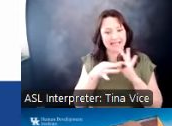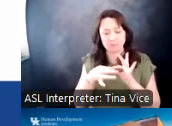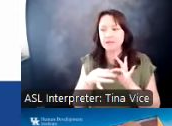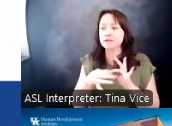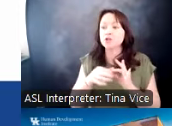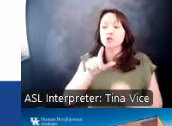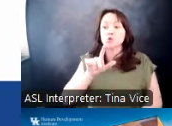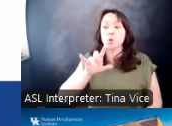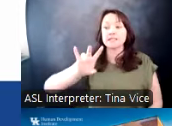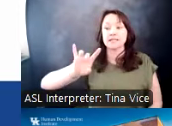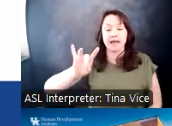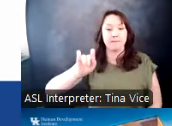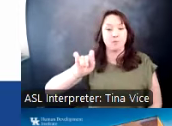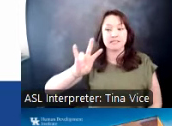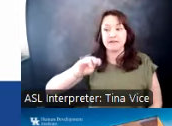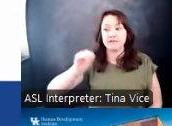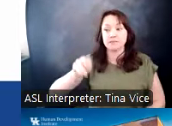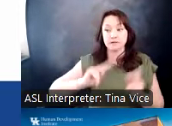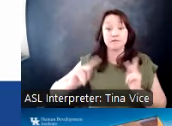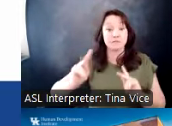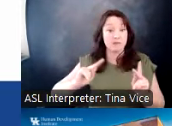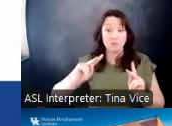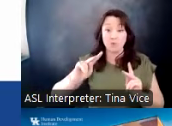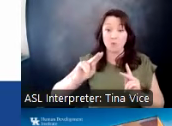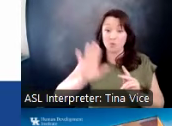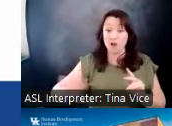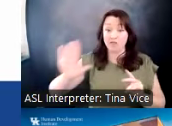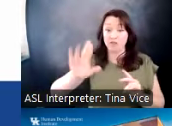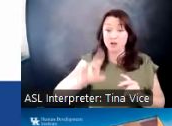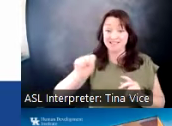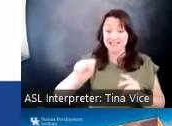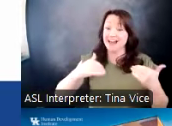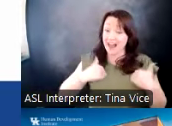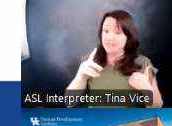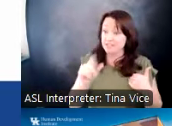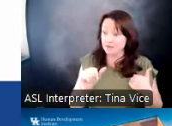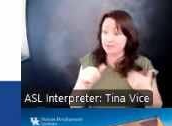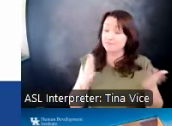of people in the US have a disability and 34.3%